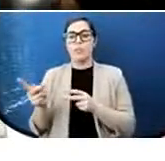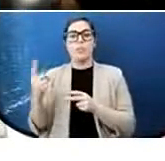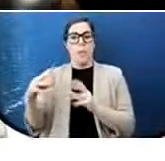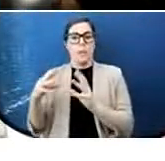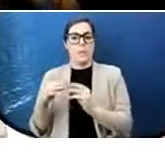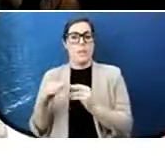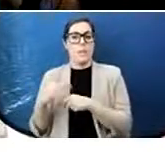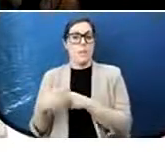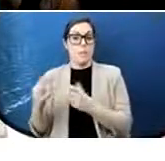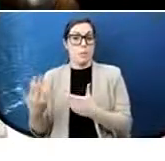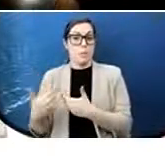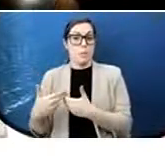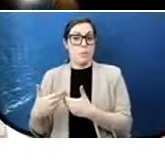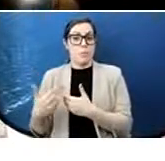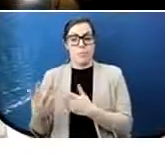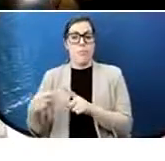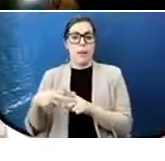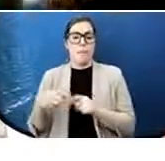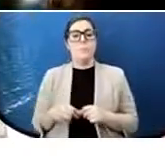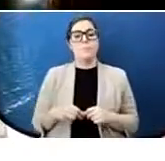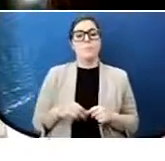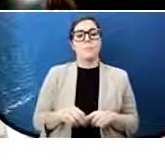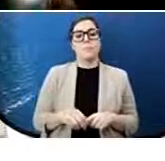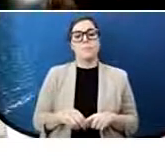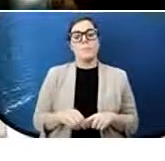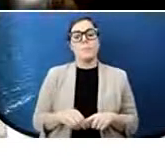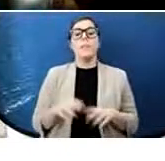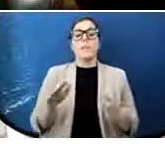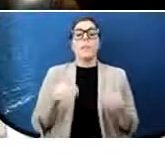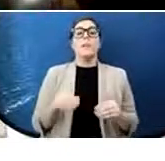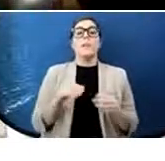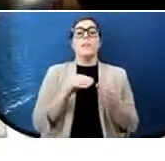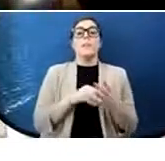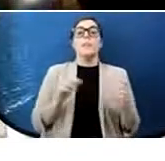students apply? I should say. Once the application goes out it's just going to be a matter of filling